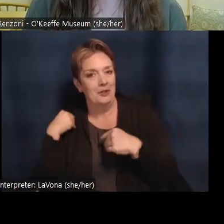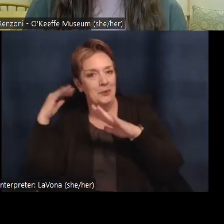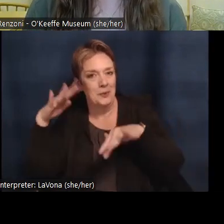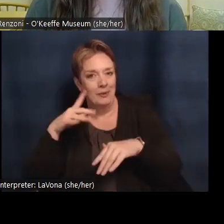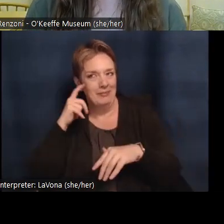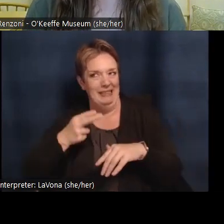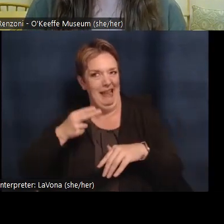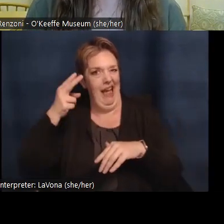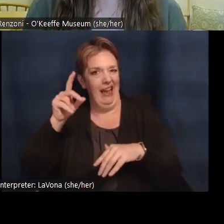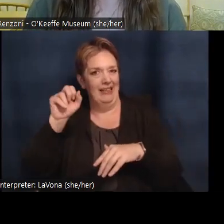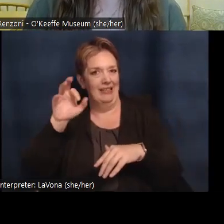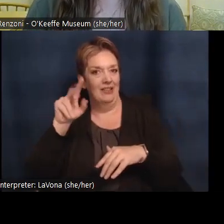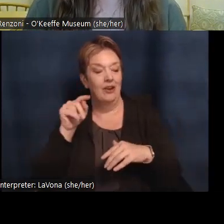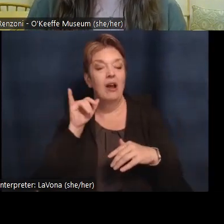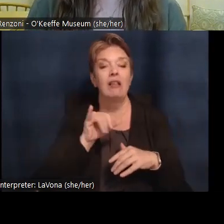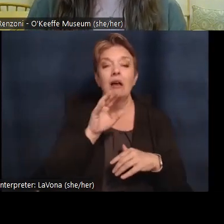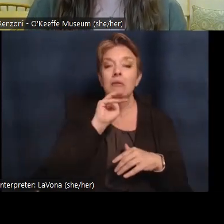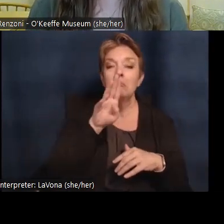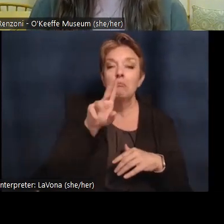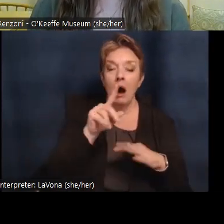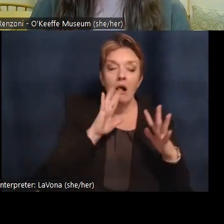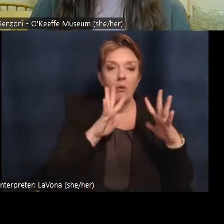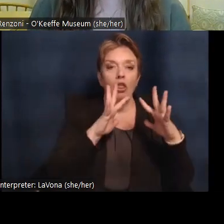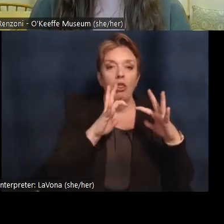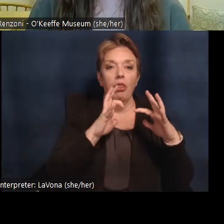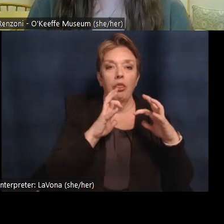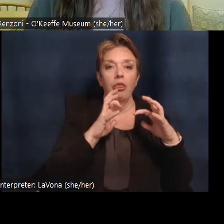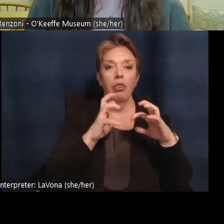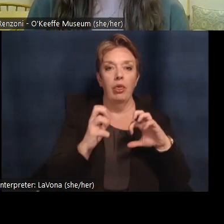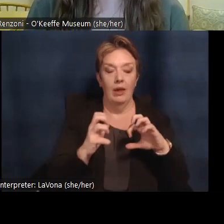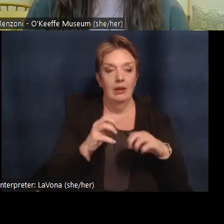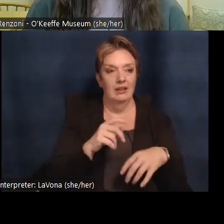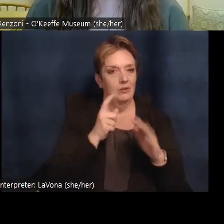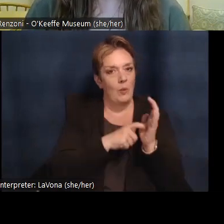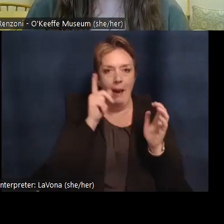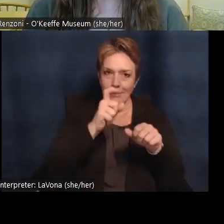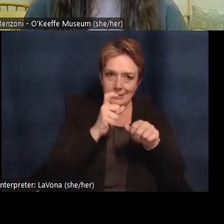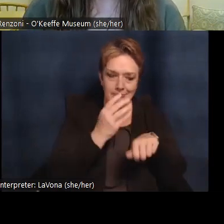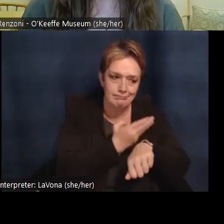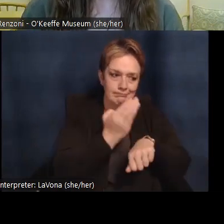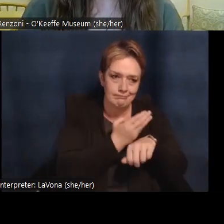and so it does require ongoing maintenance. And so that wasn't happening during that vacant period.